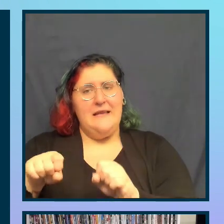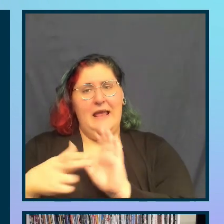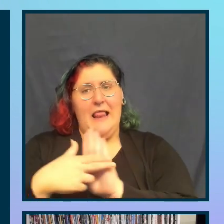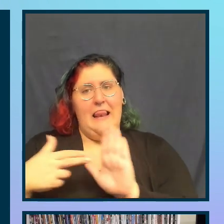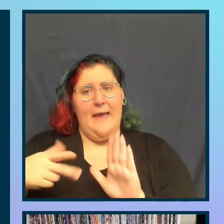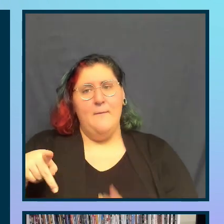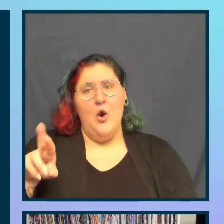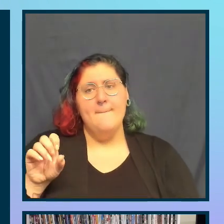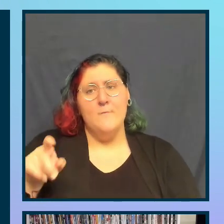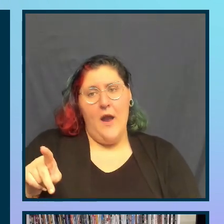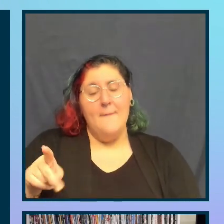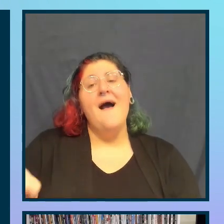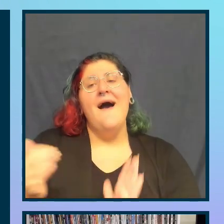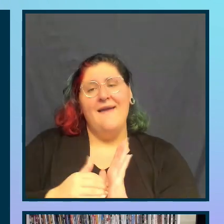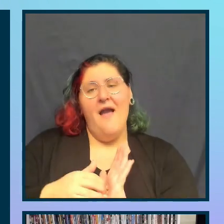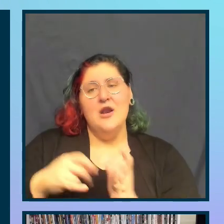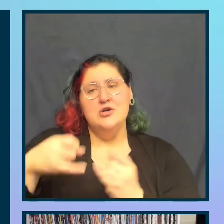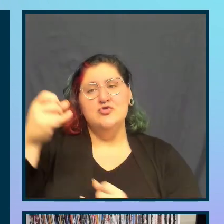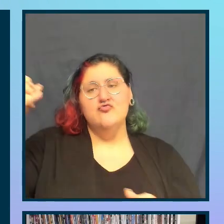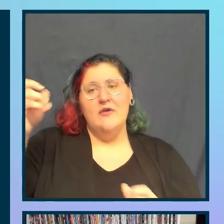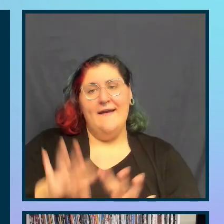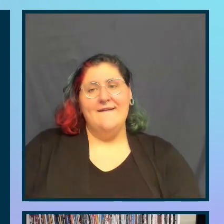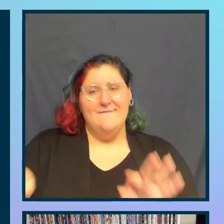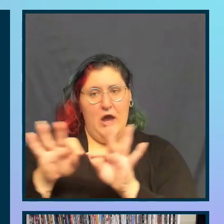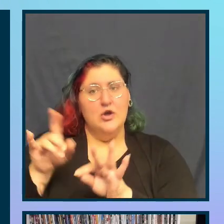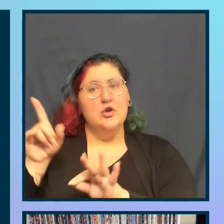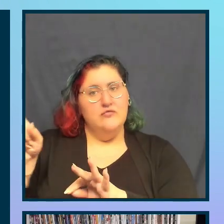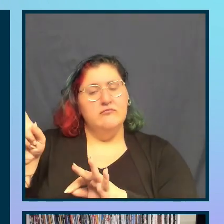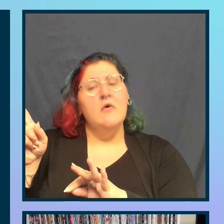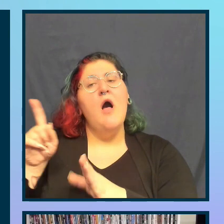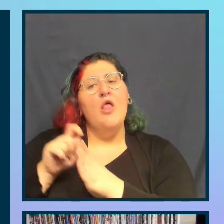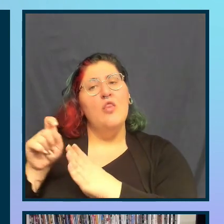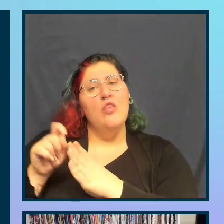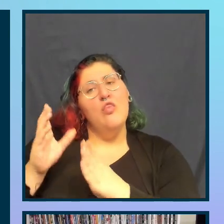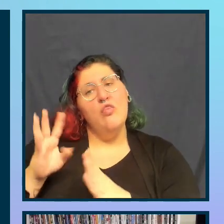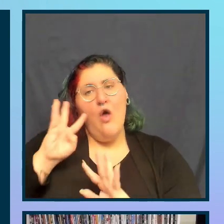which is defined by the author. So be sure to include something that's appropriate for the context of the control.